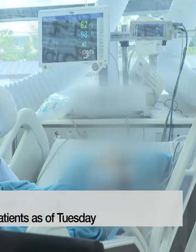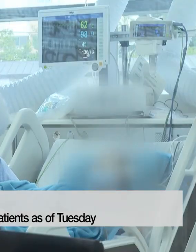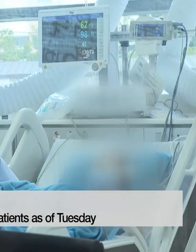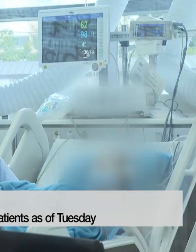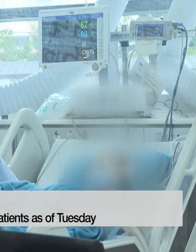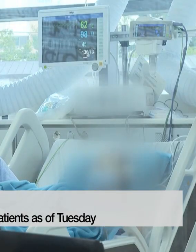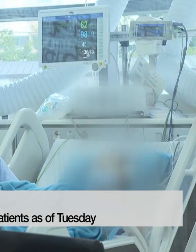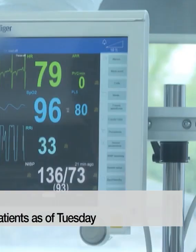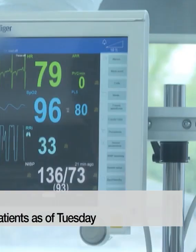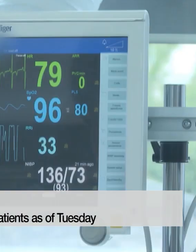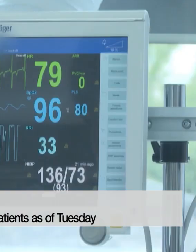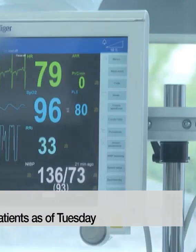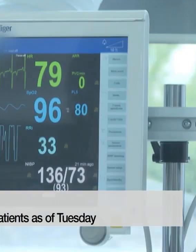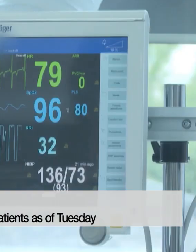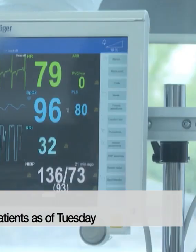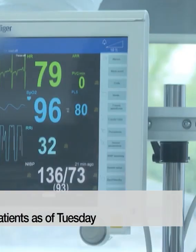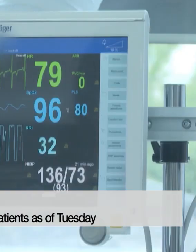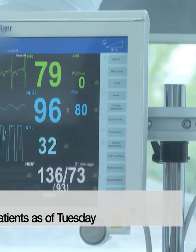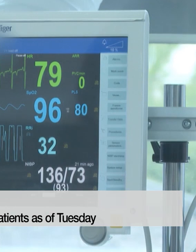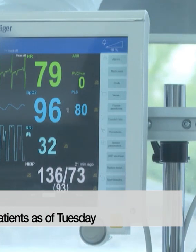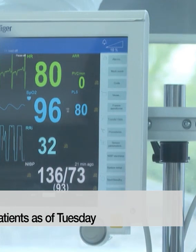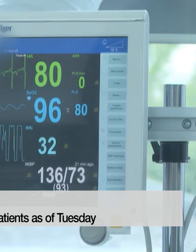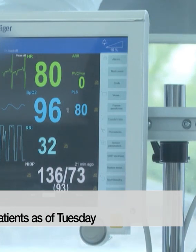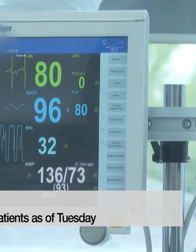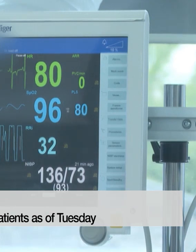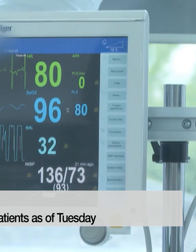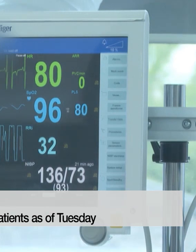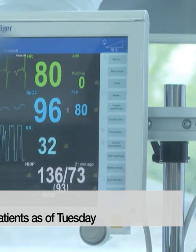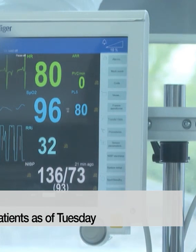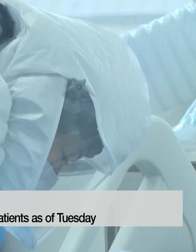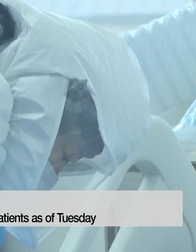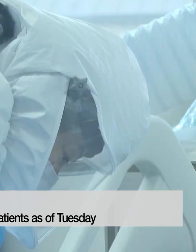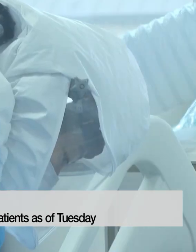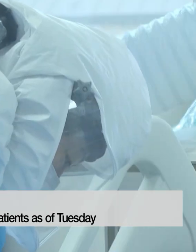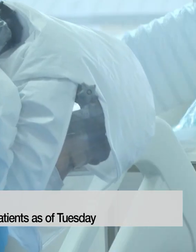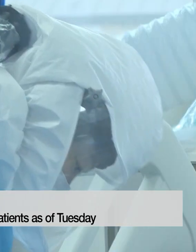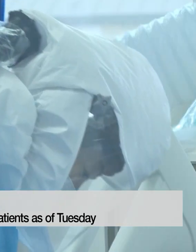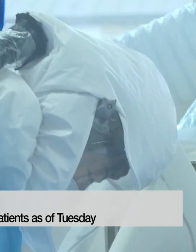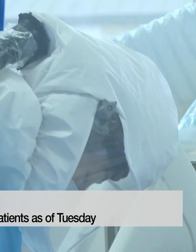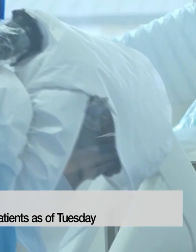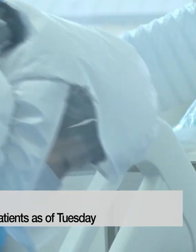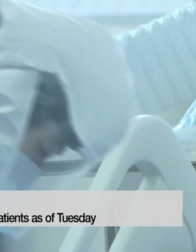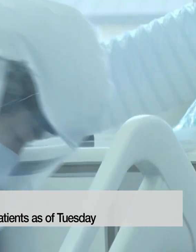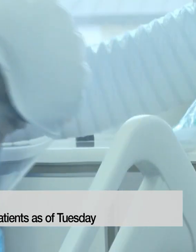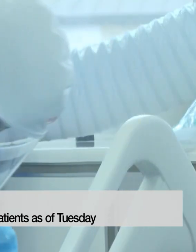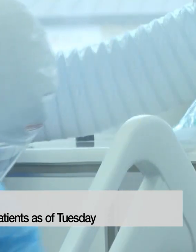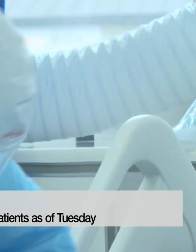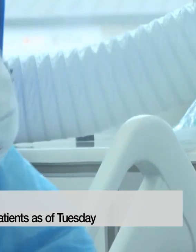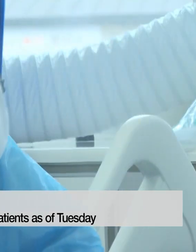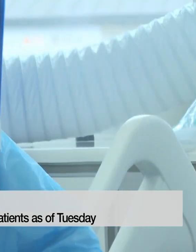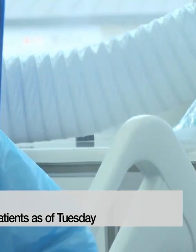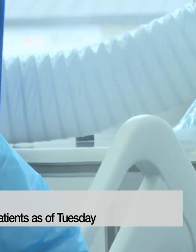There are currently 156 patients that are under intensive care as 24 more became critically ill on Tuesday.